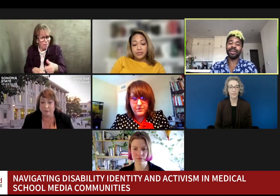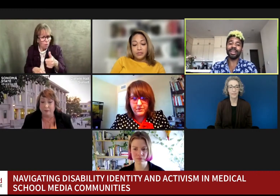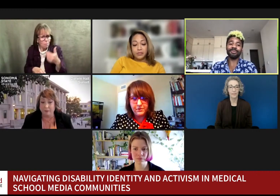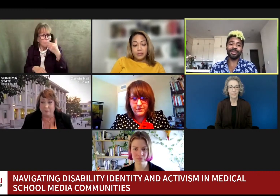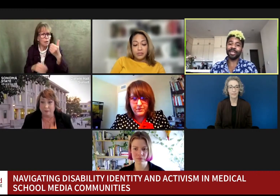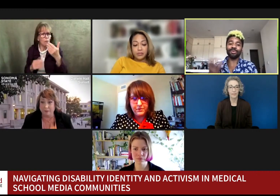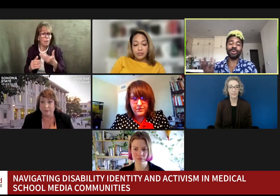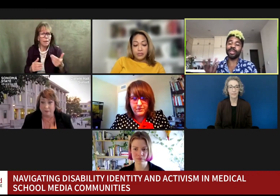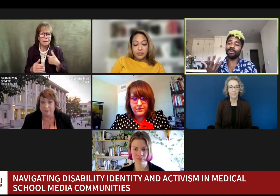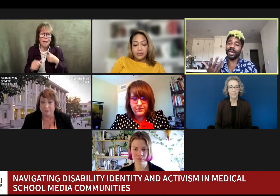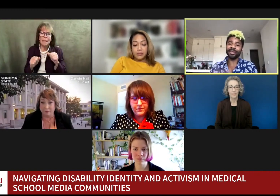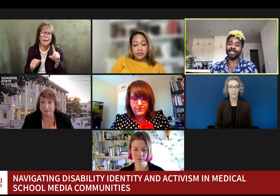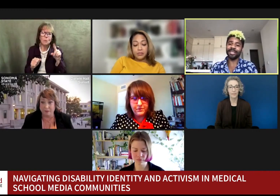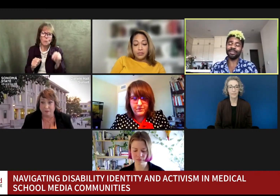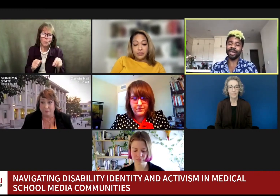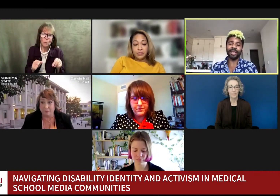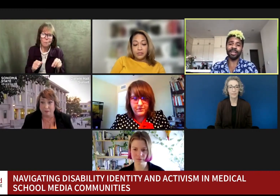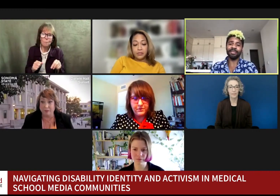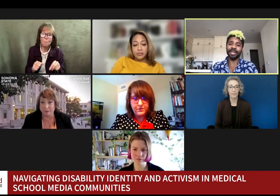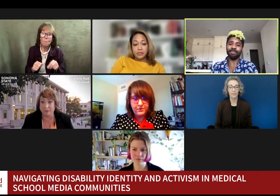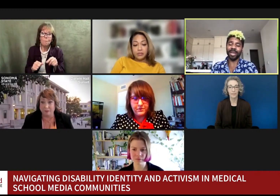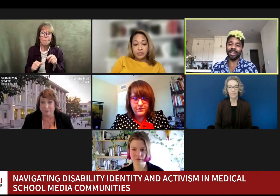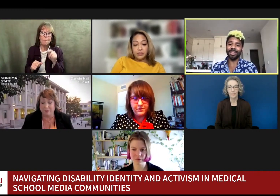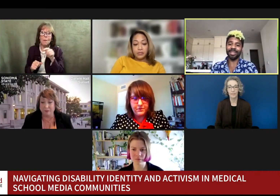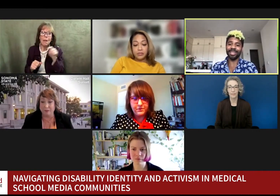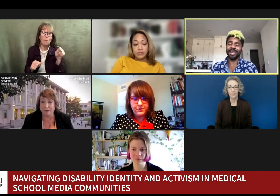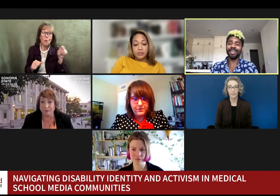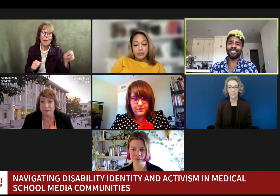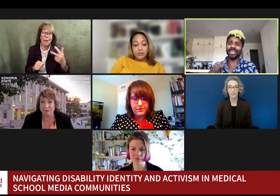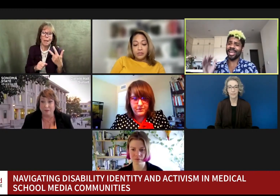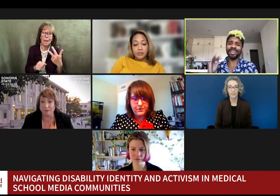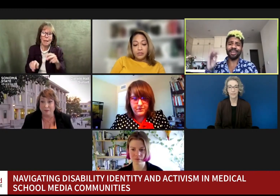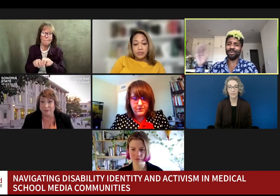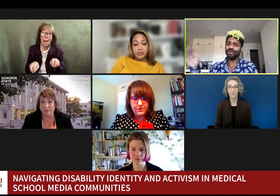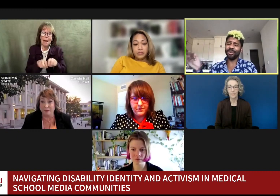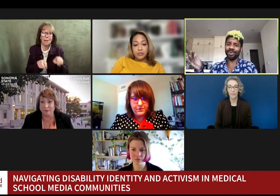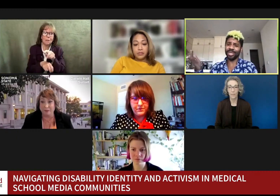I have three other panels here who I love and admire and that number will always